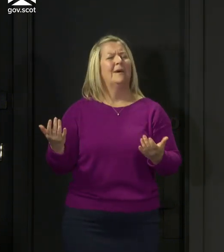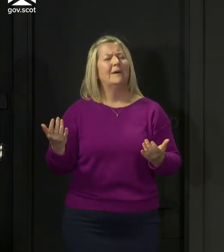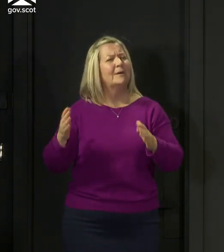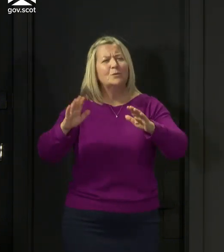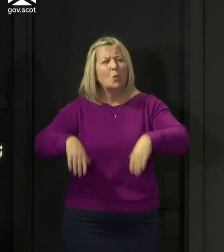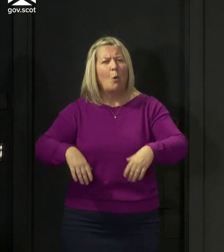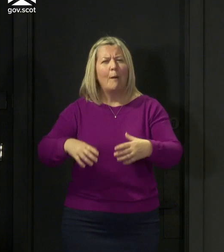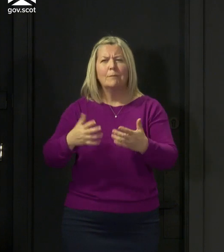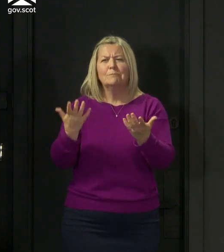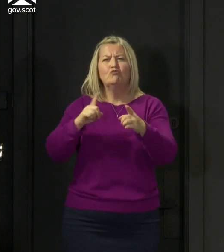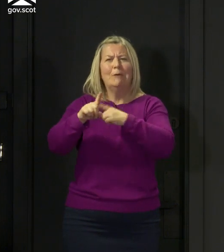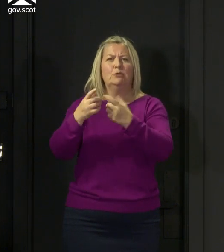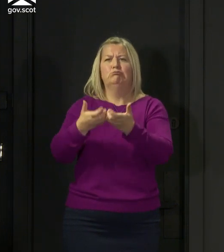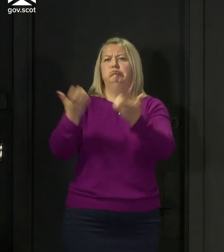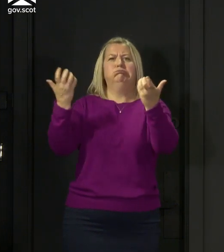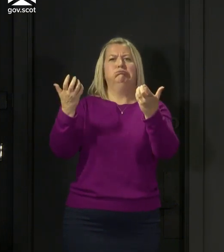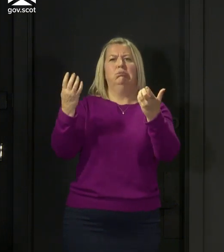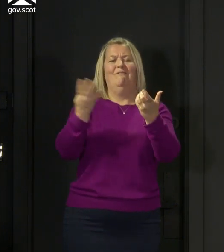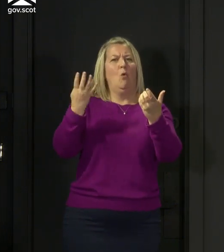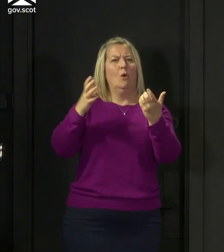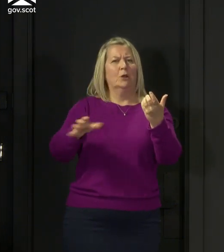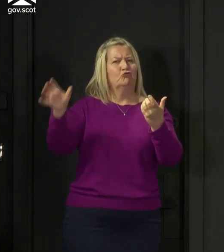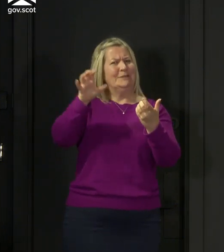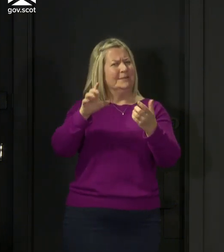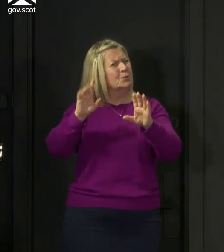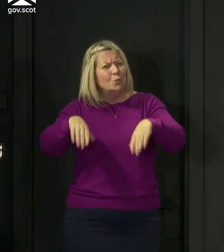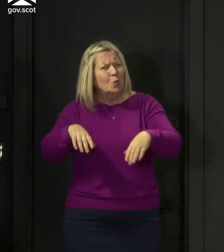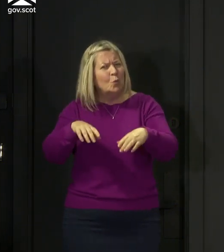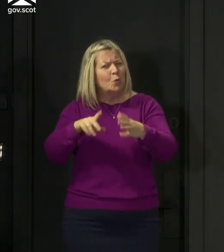and I really would ask people not to see it like that. I'm still very keen to cooperate